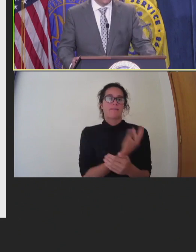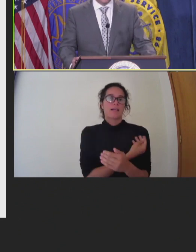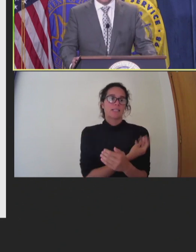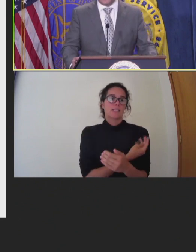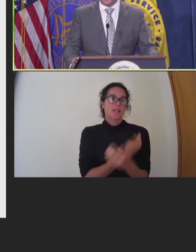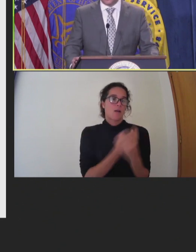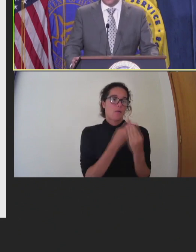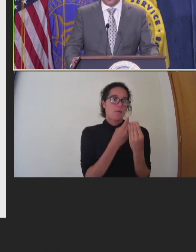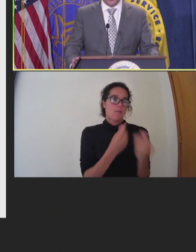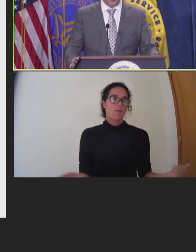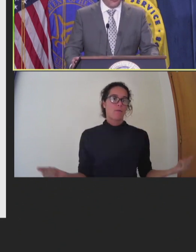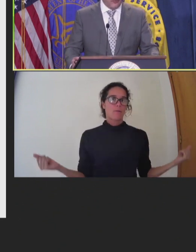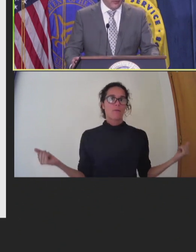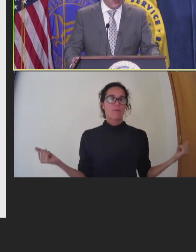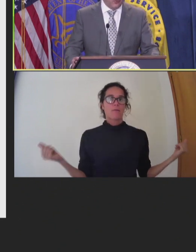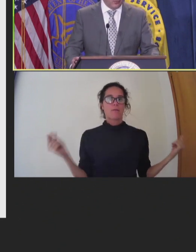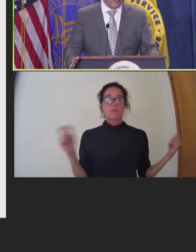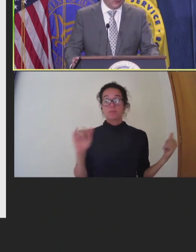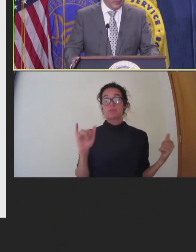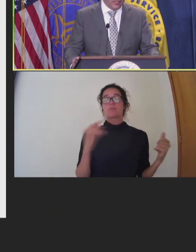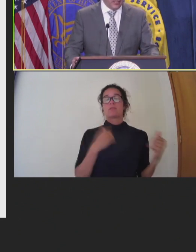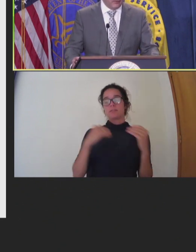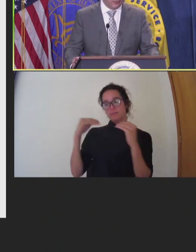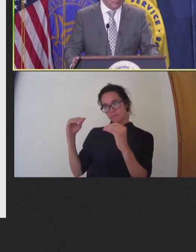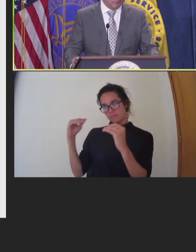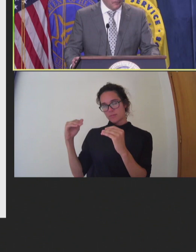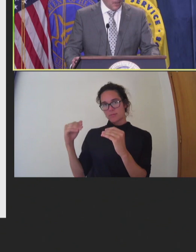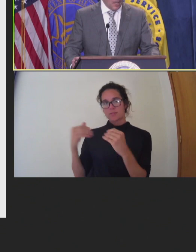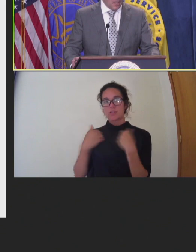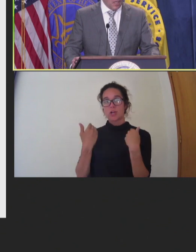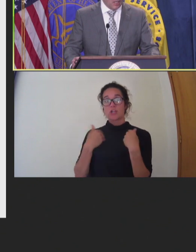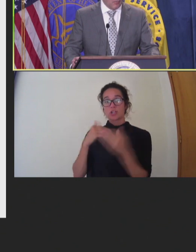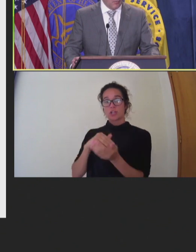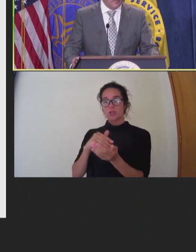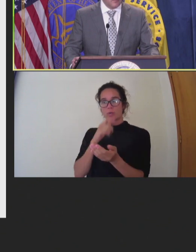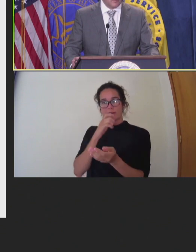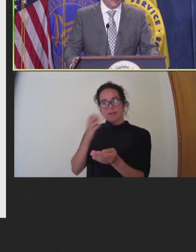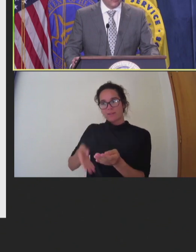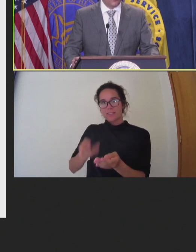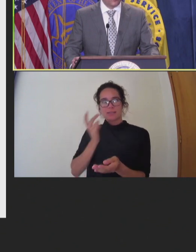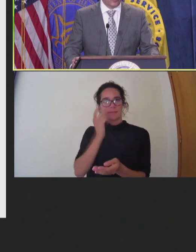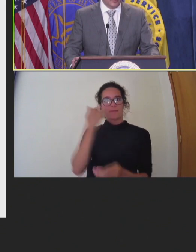lot of teaching to our younger physicians who had never seen a case. Measles is extremely